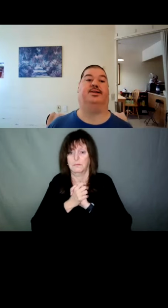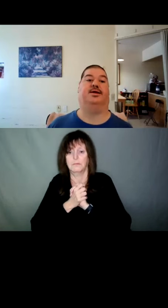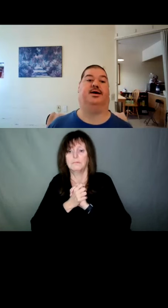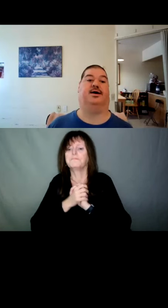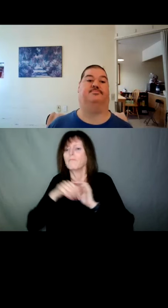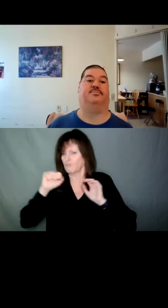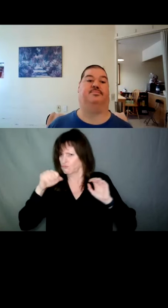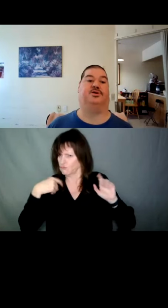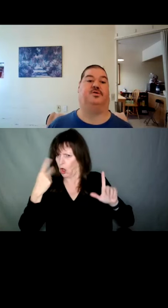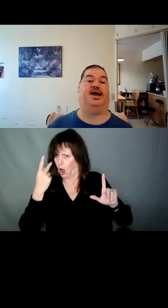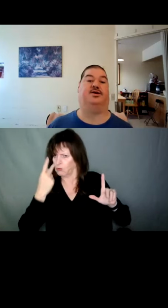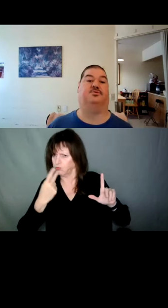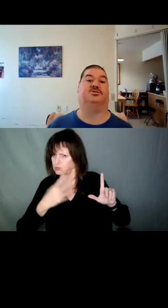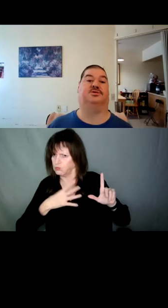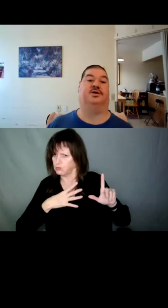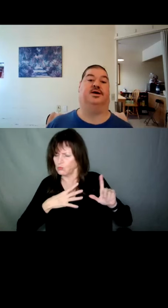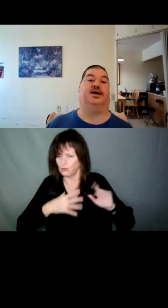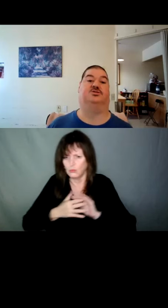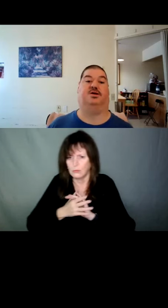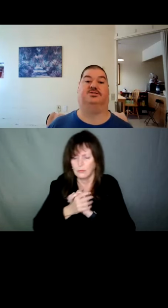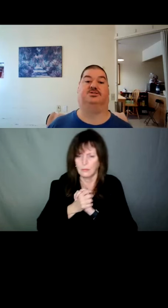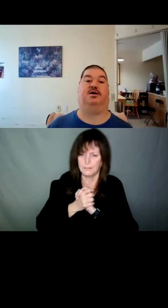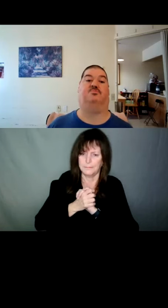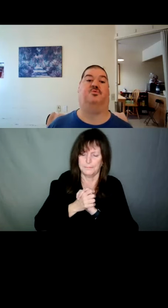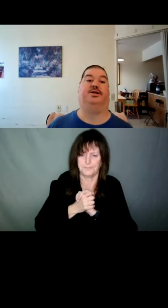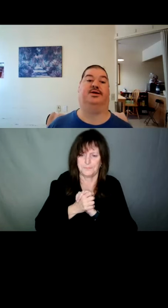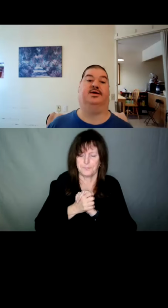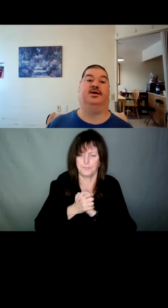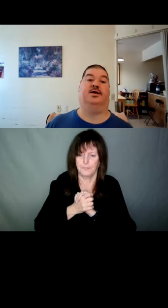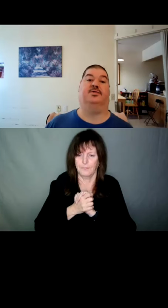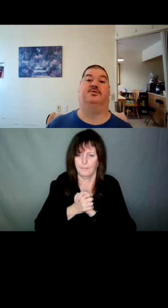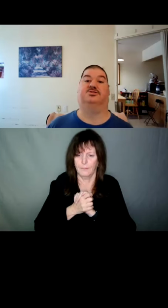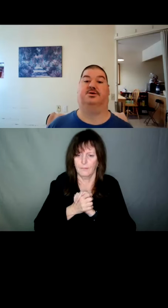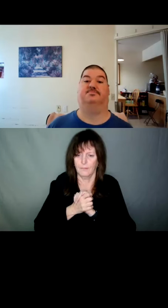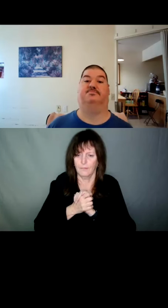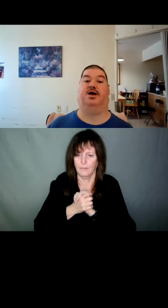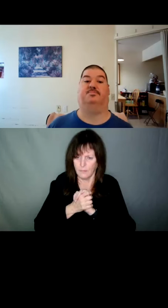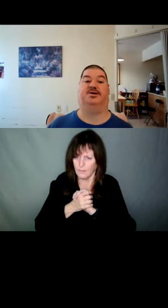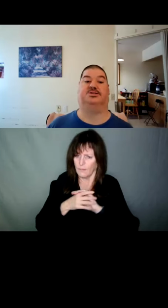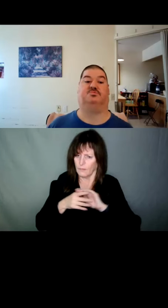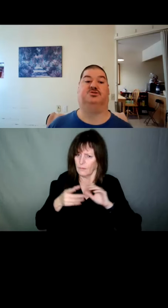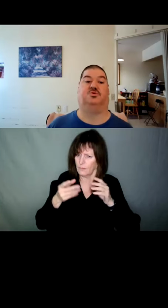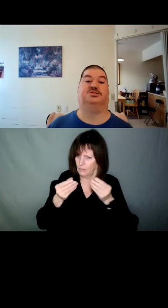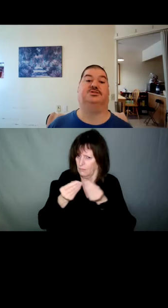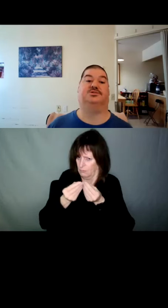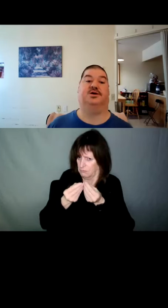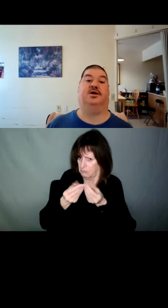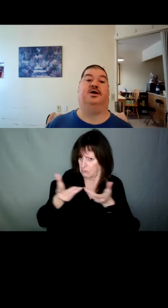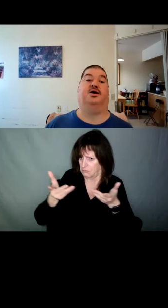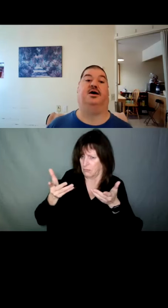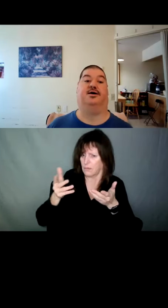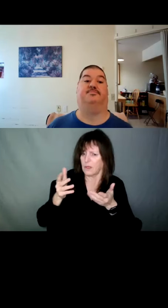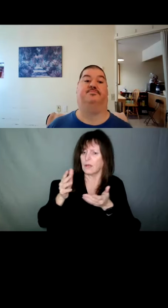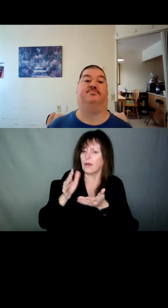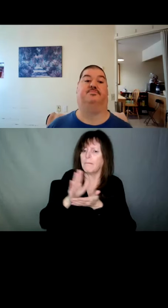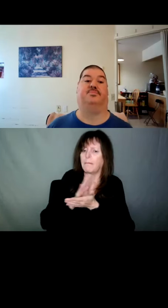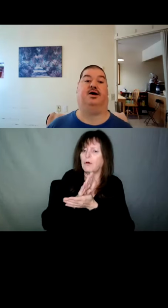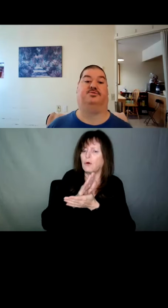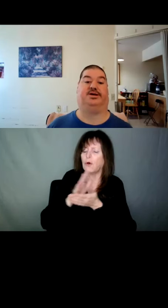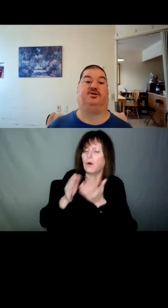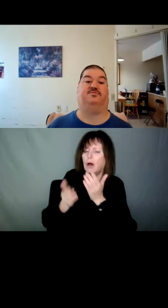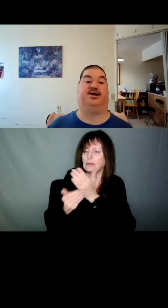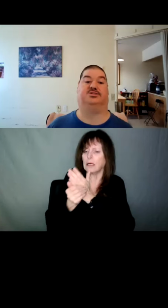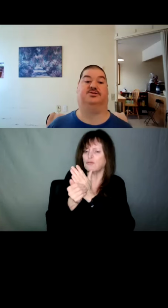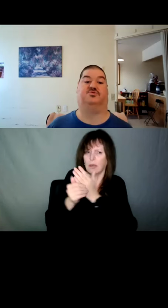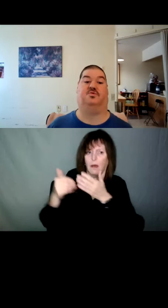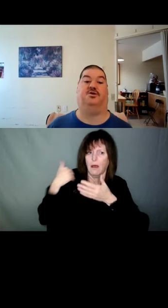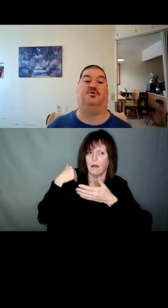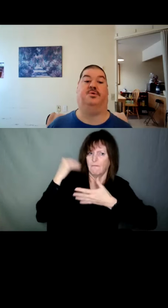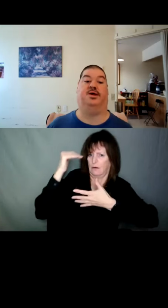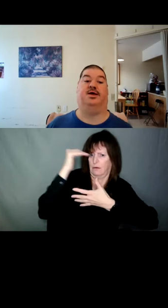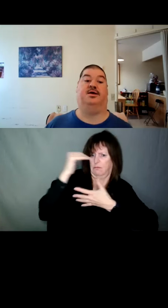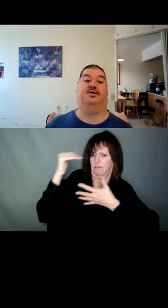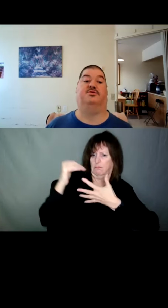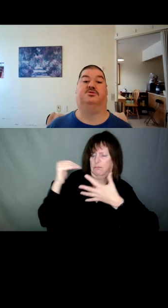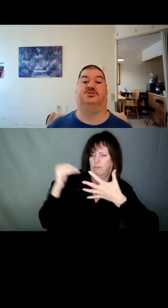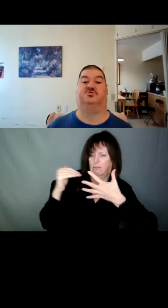objective seven.